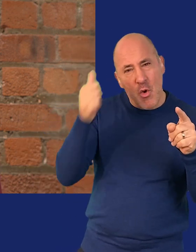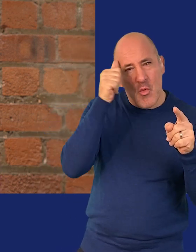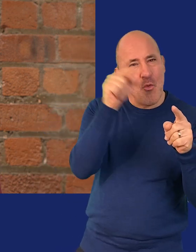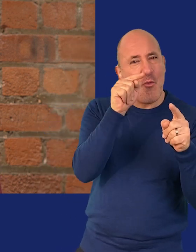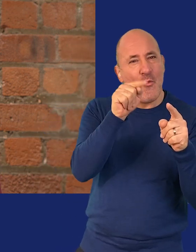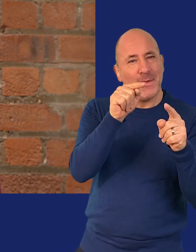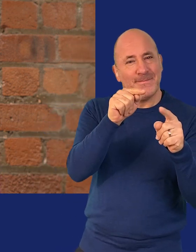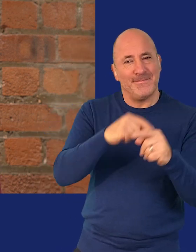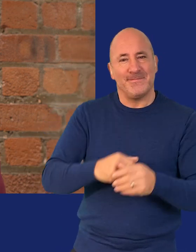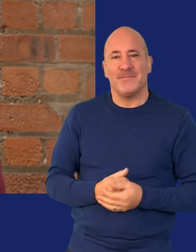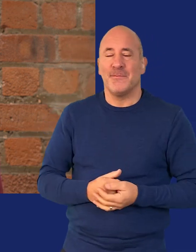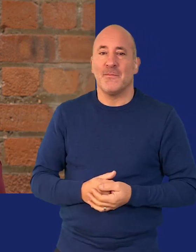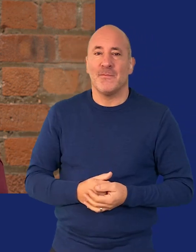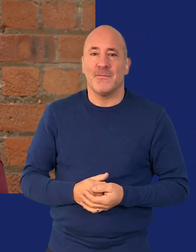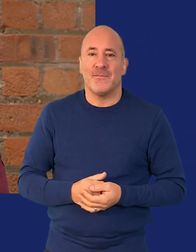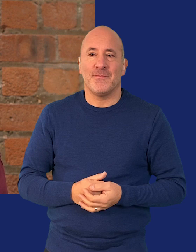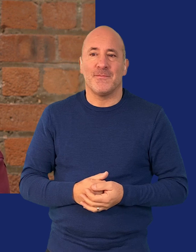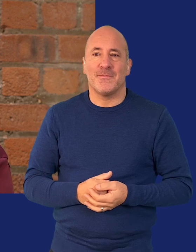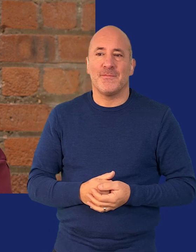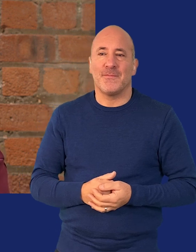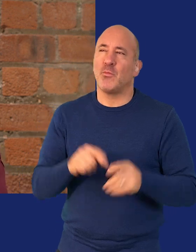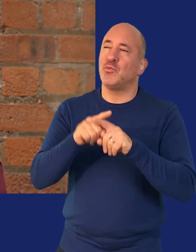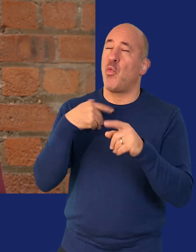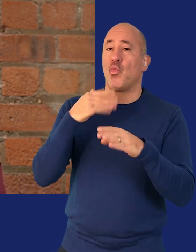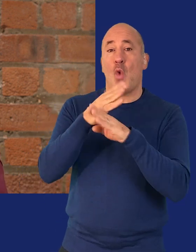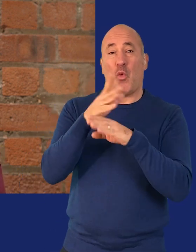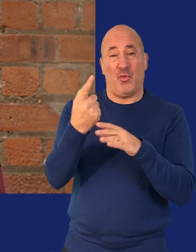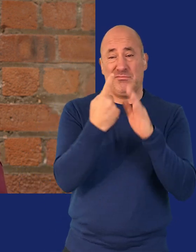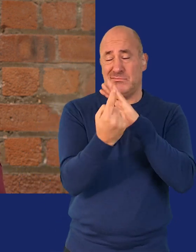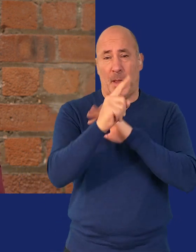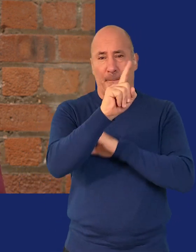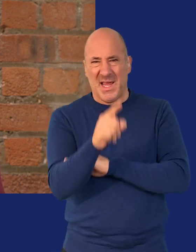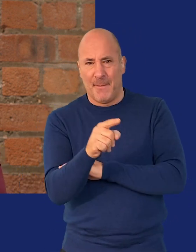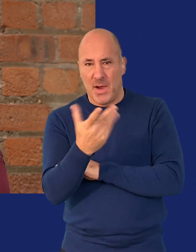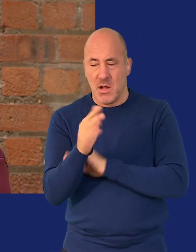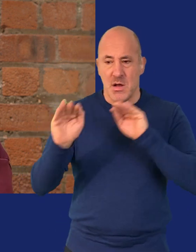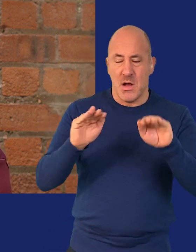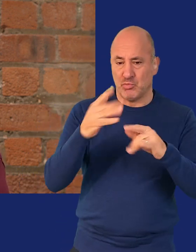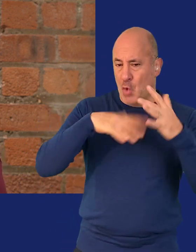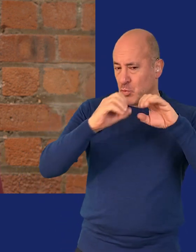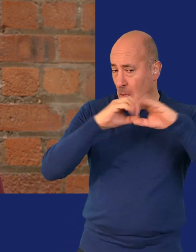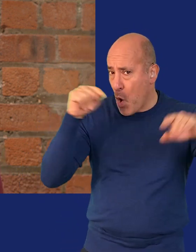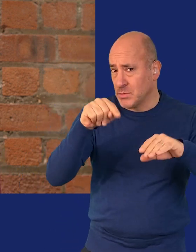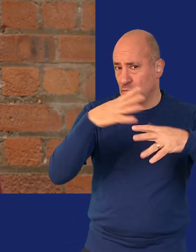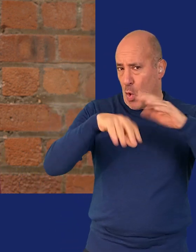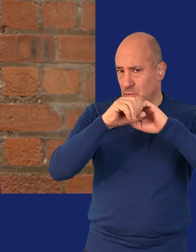I think, working with individual spreading the word and seeing people um,